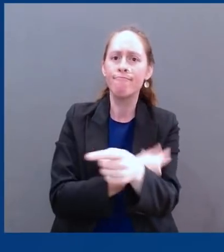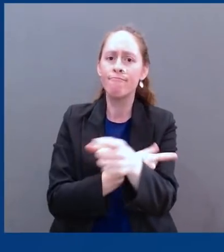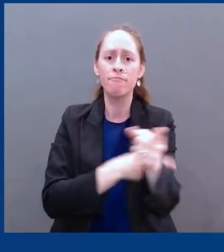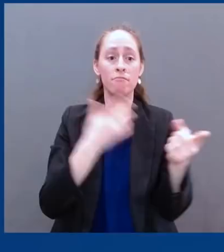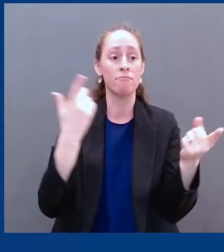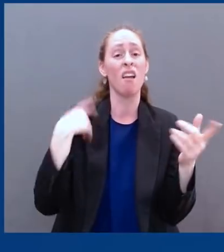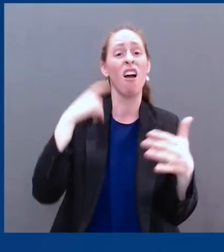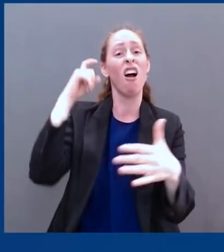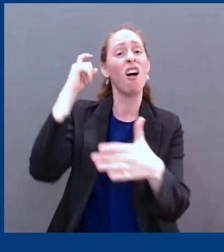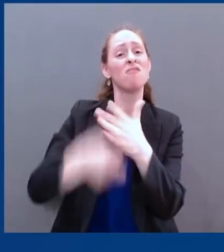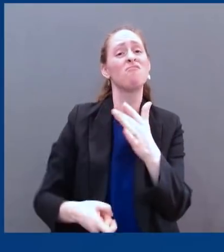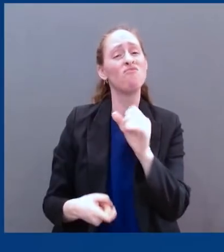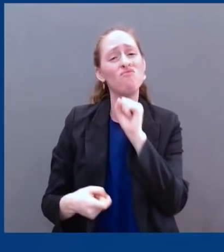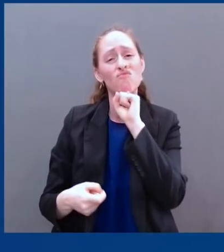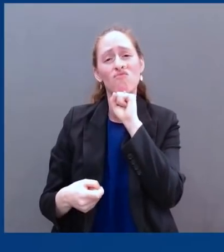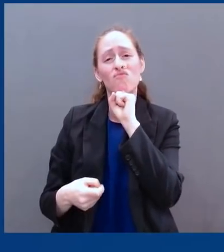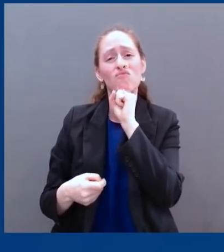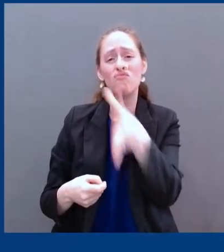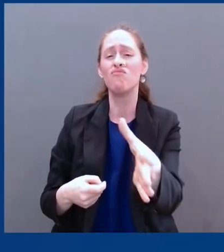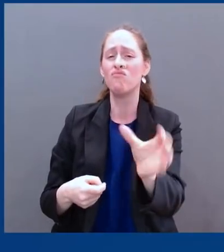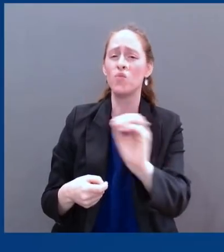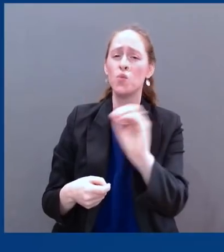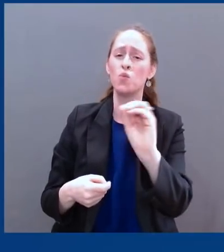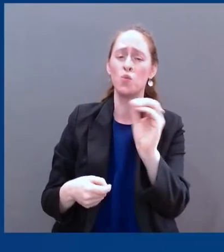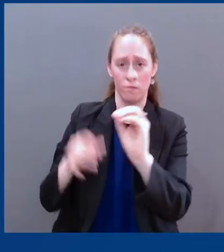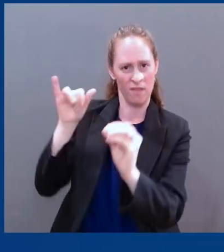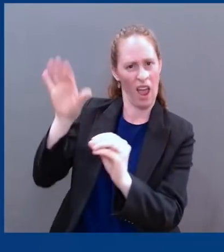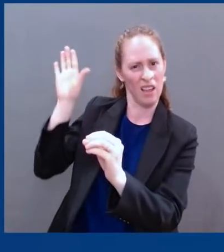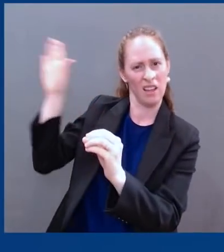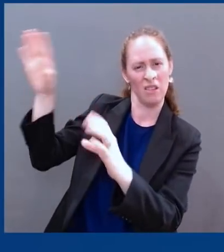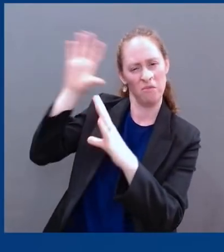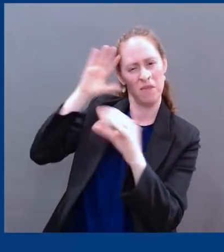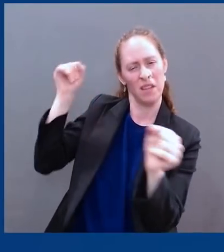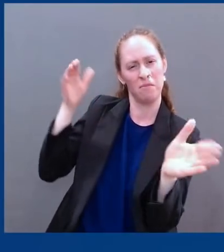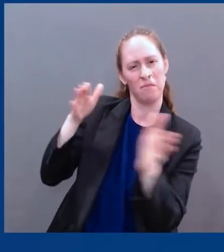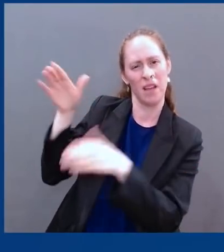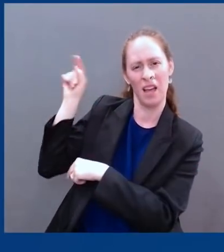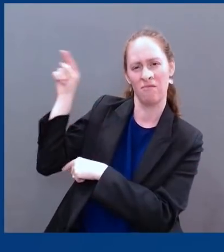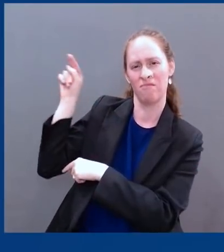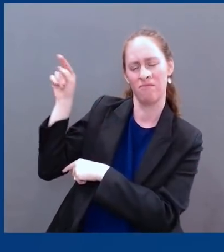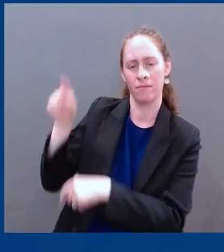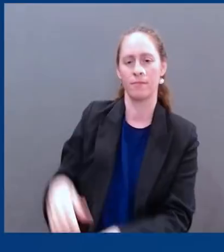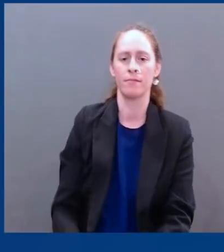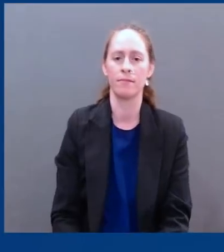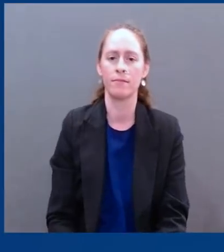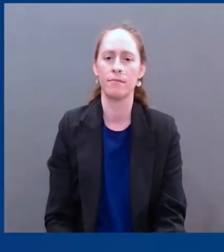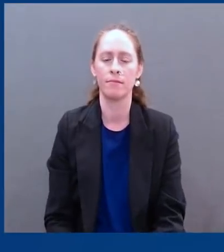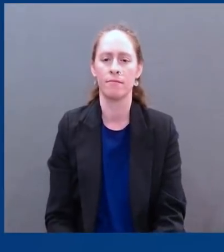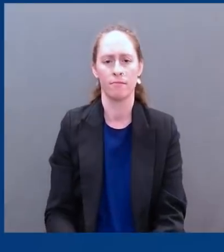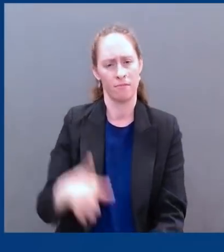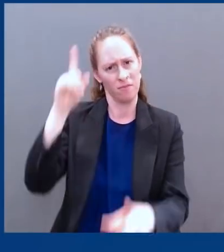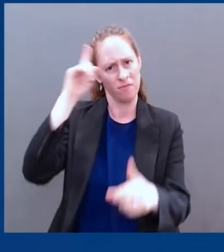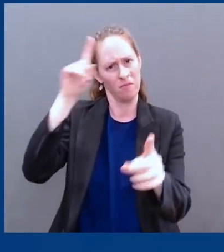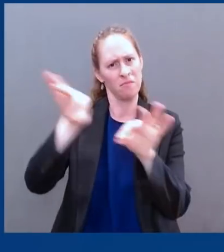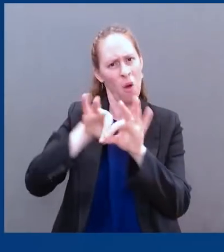builds on these efforts to help America move forward safely, but continued execution requires continued support from Congress.